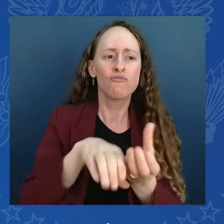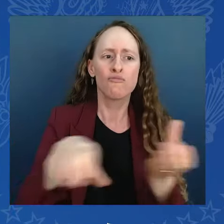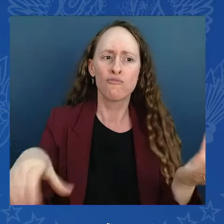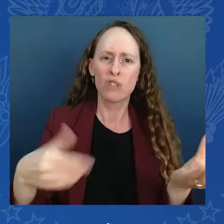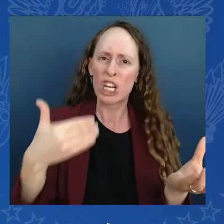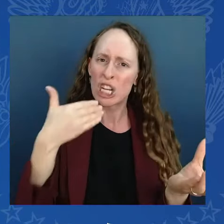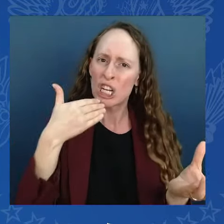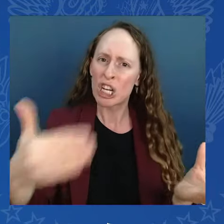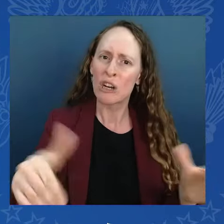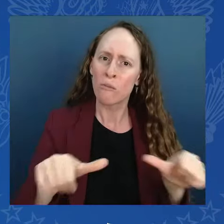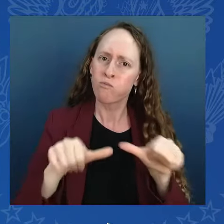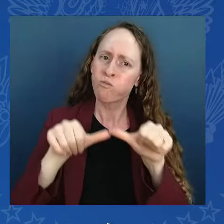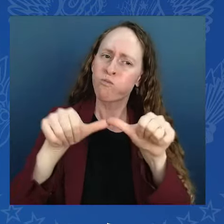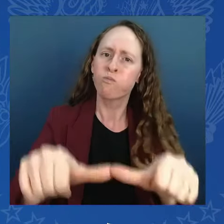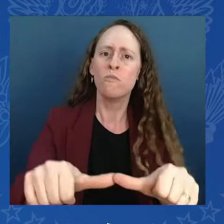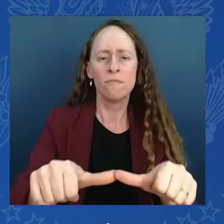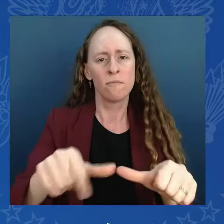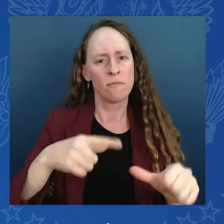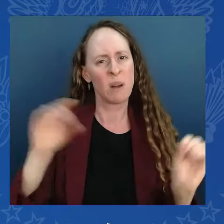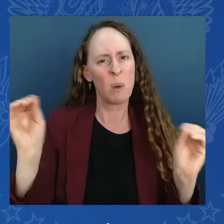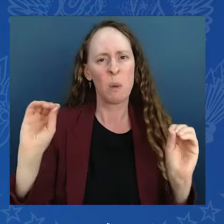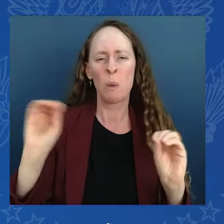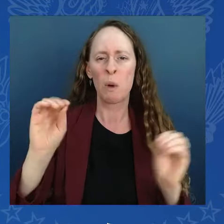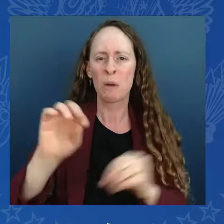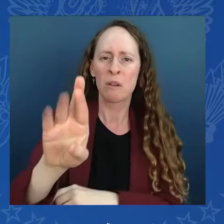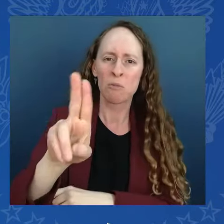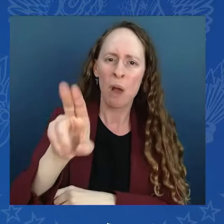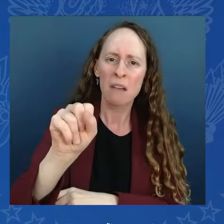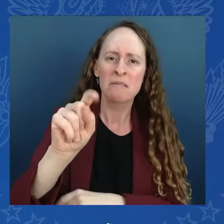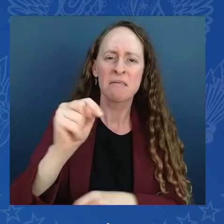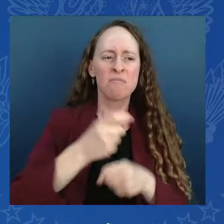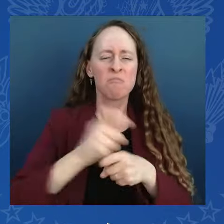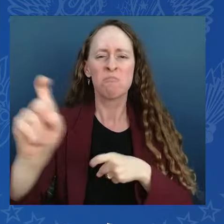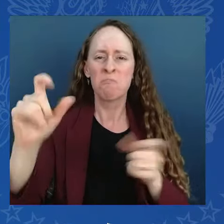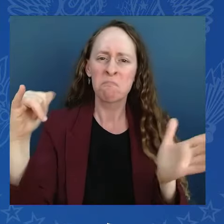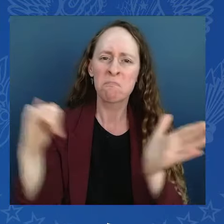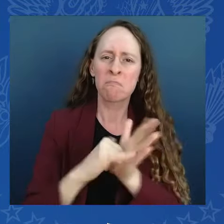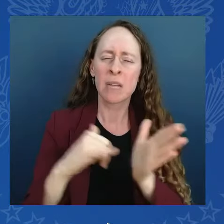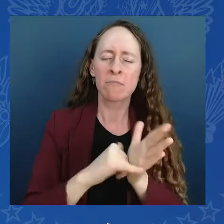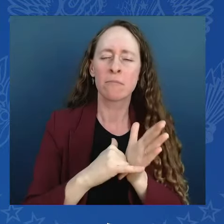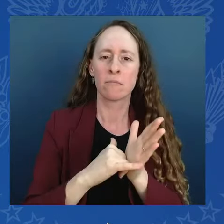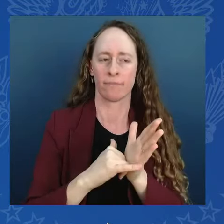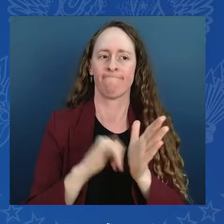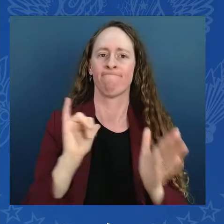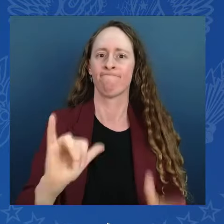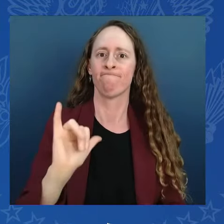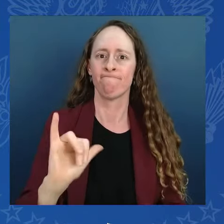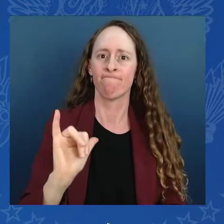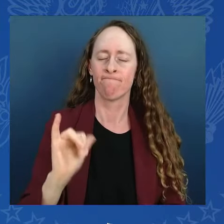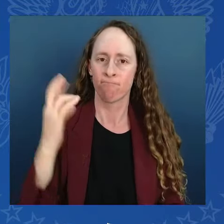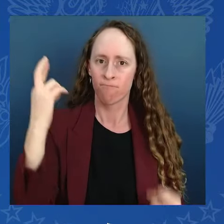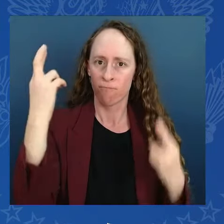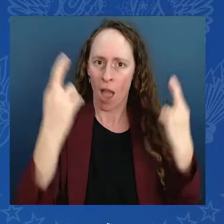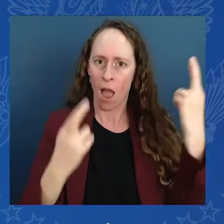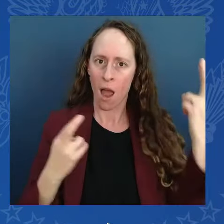But since then, we've learned that lead pipes also leach poisonous toxins into the water that lead to terrible health consequences,